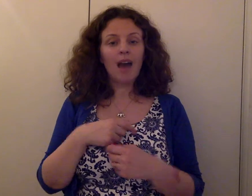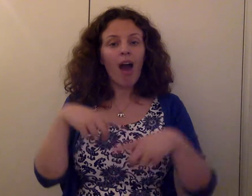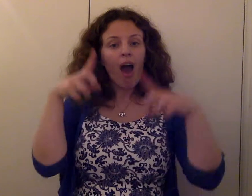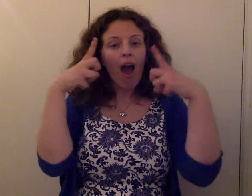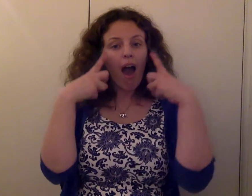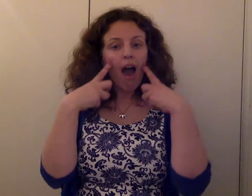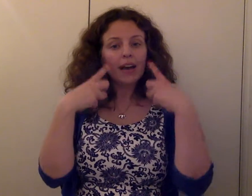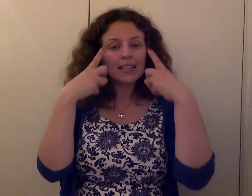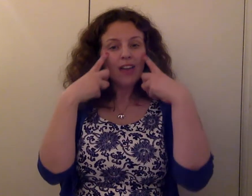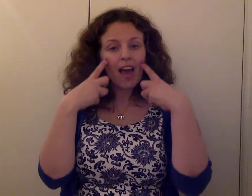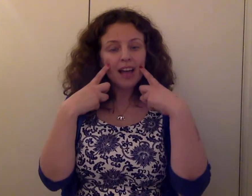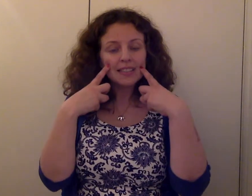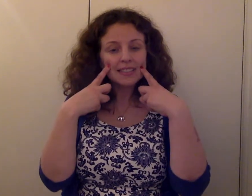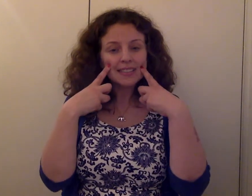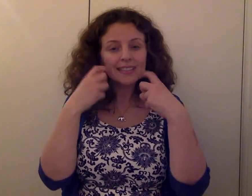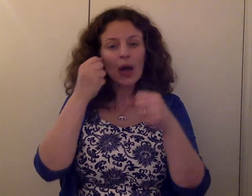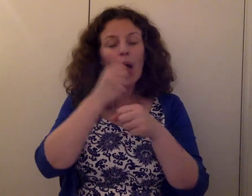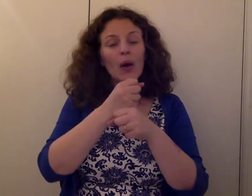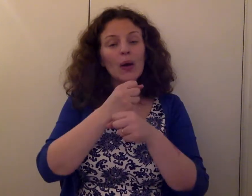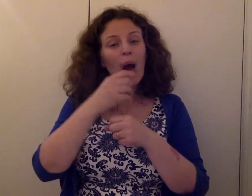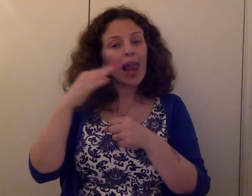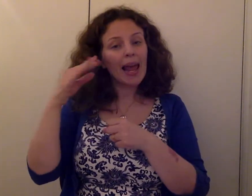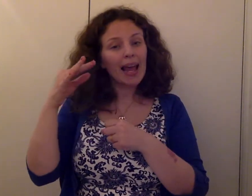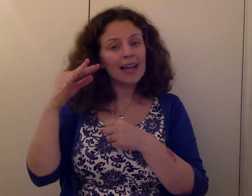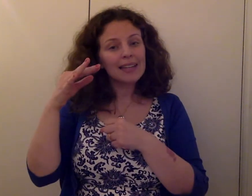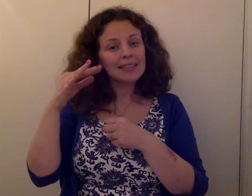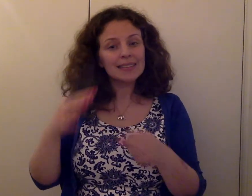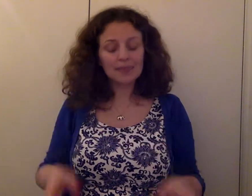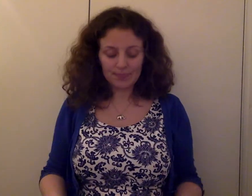Onions Garlic